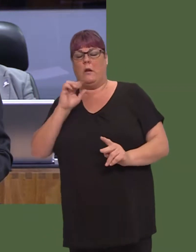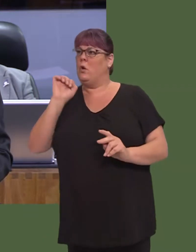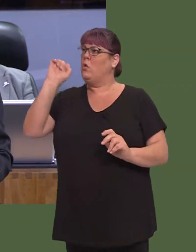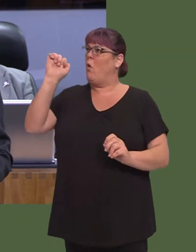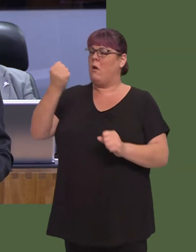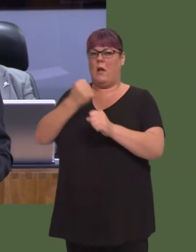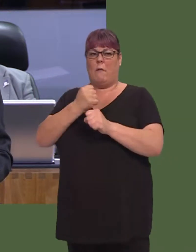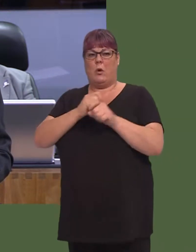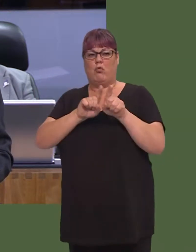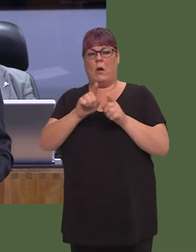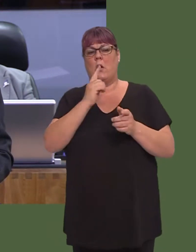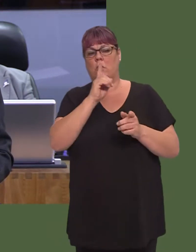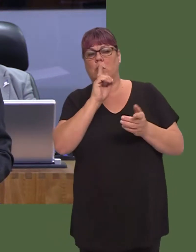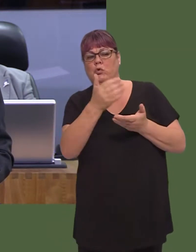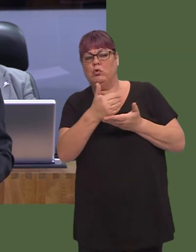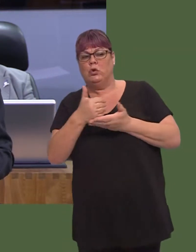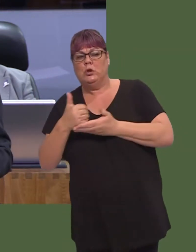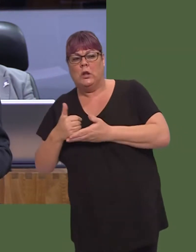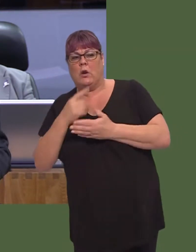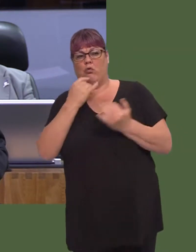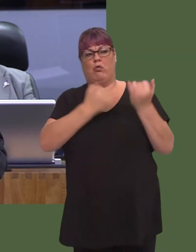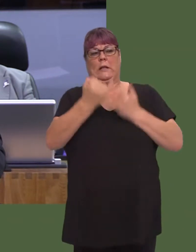which were the worst ever on record, published this month?